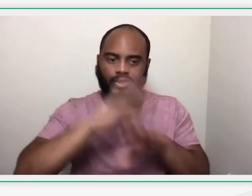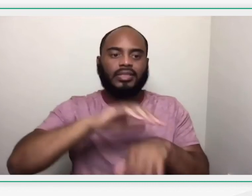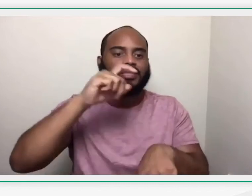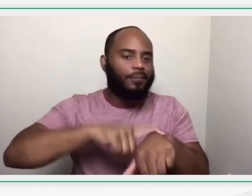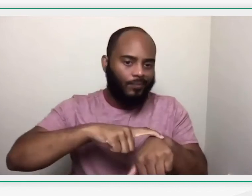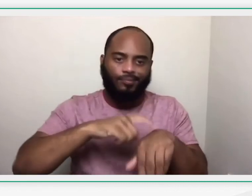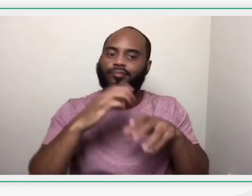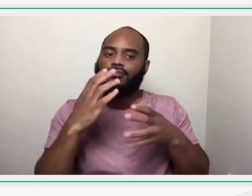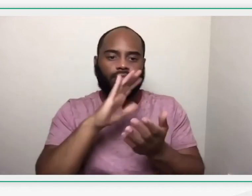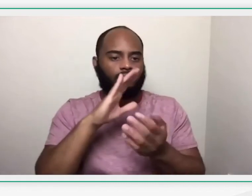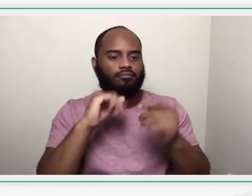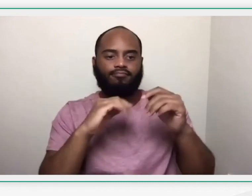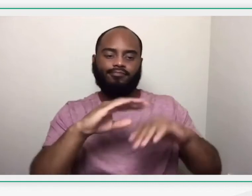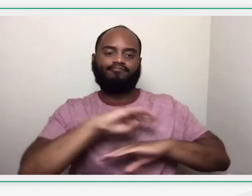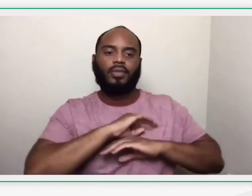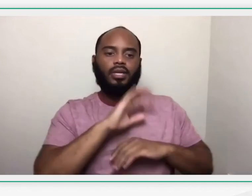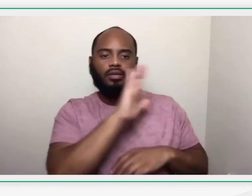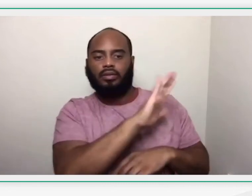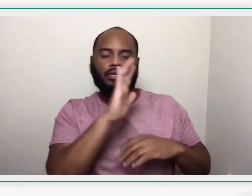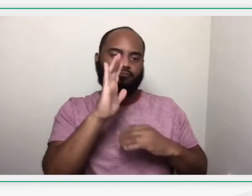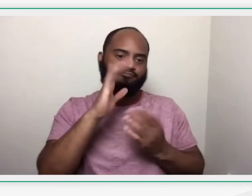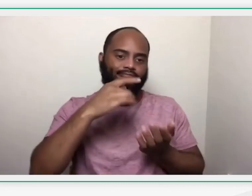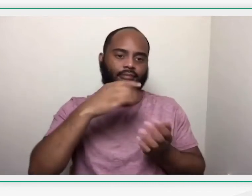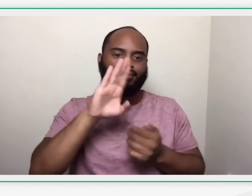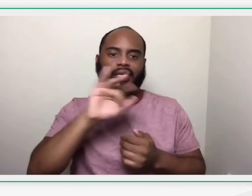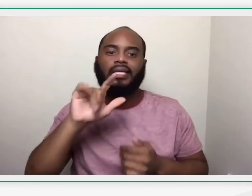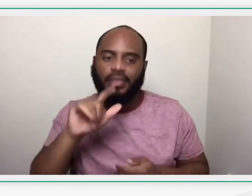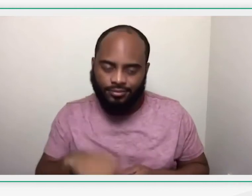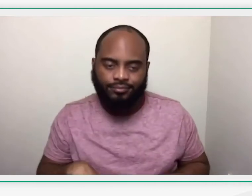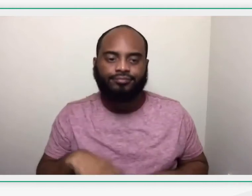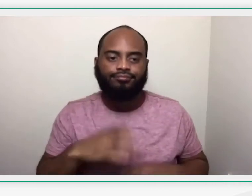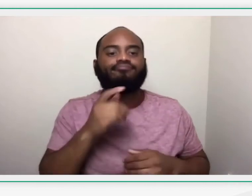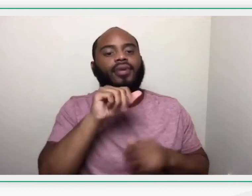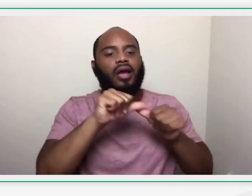which will indicate that, for a particular month -- let's say, January -- you paid on time.